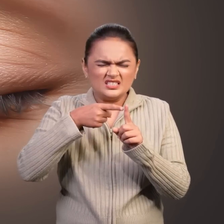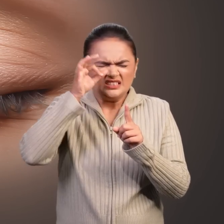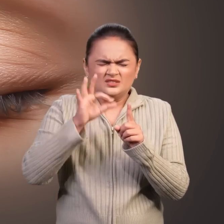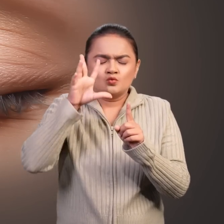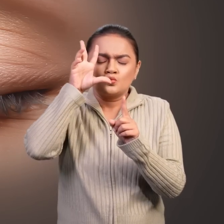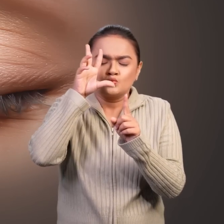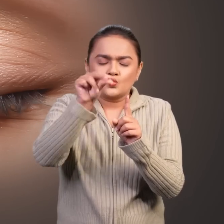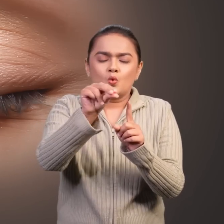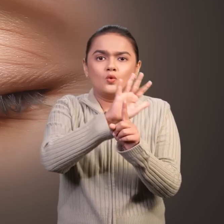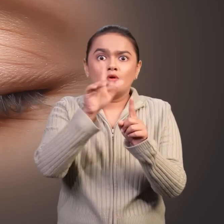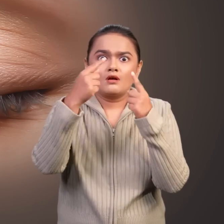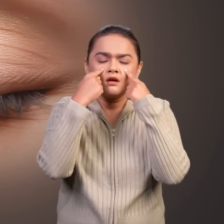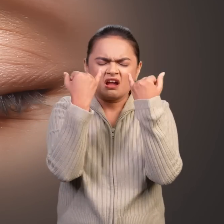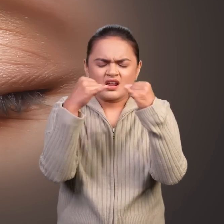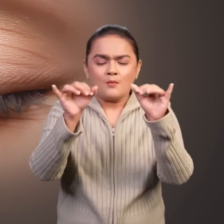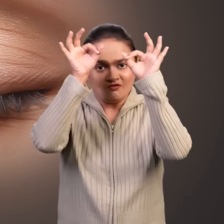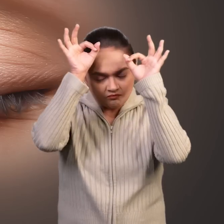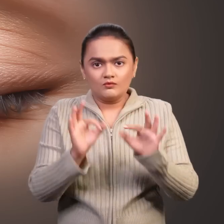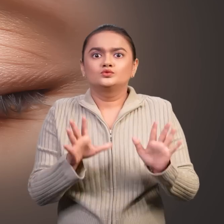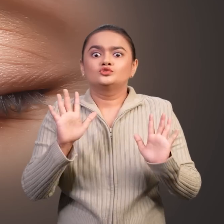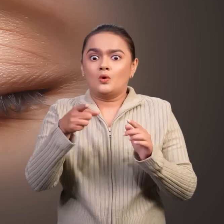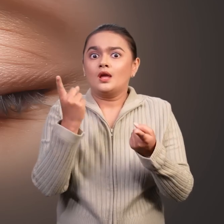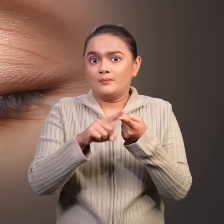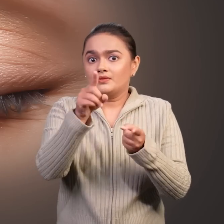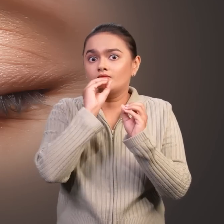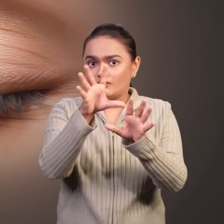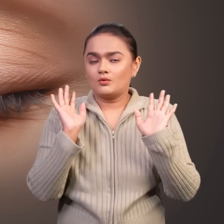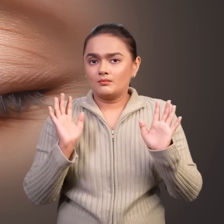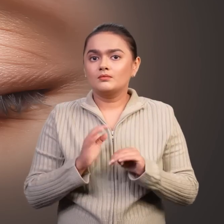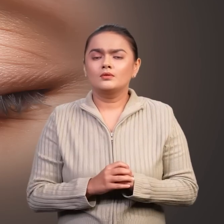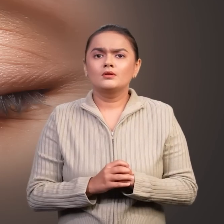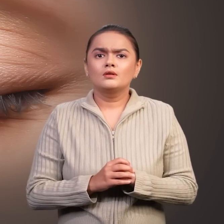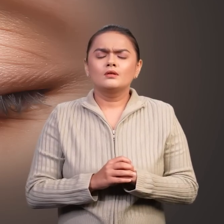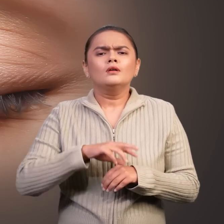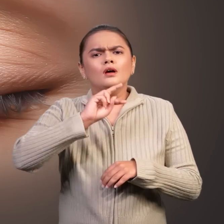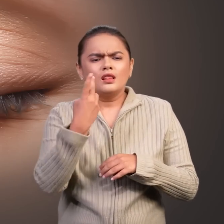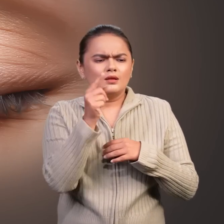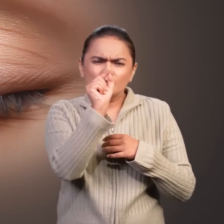and it's a definite no, you will damage your eyes if this happens. The other tips